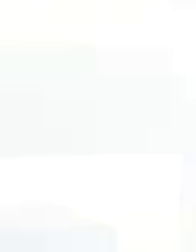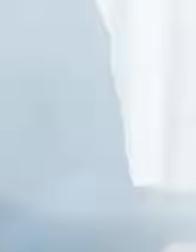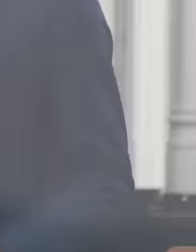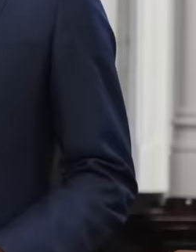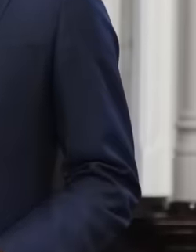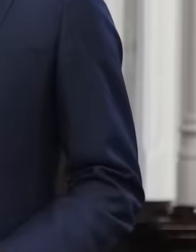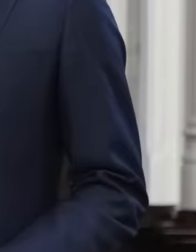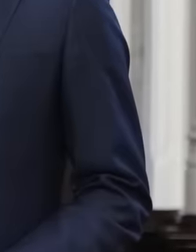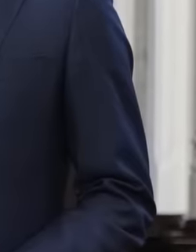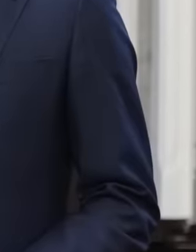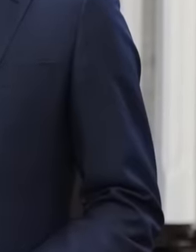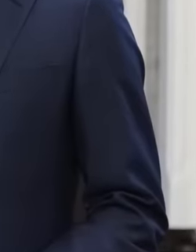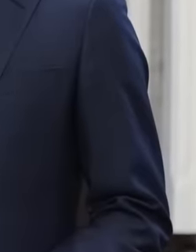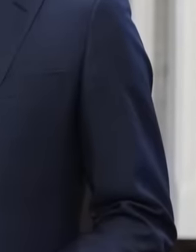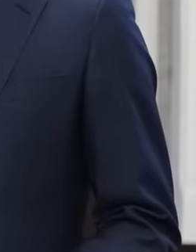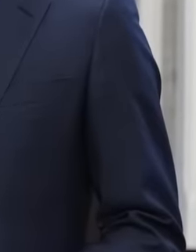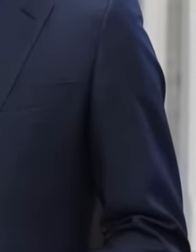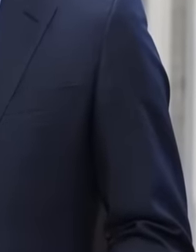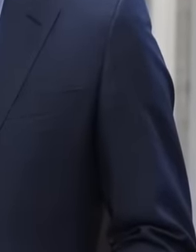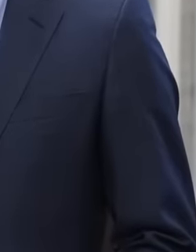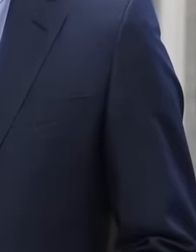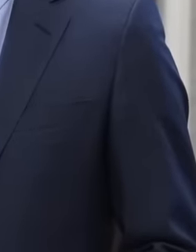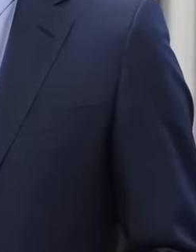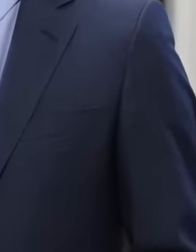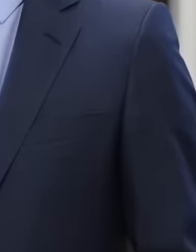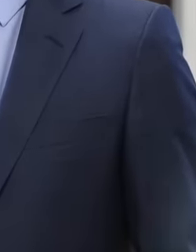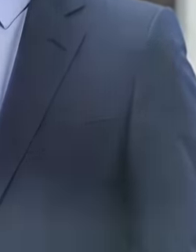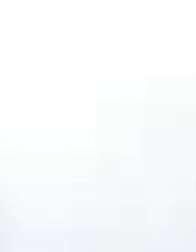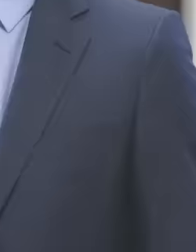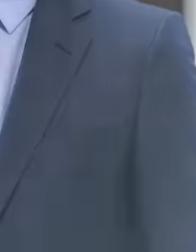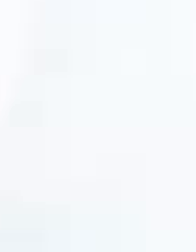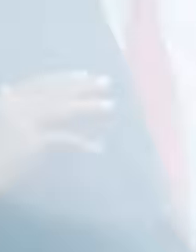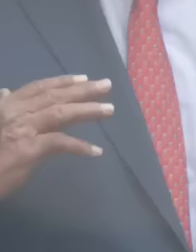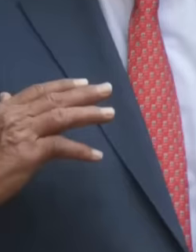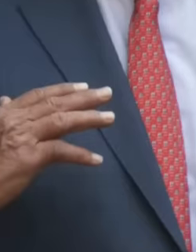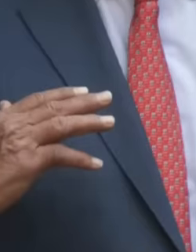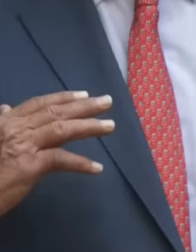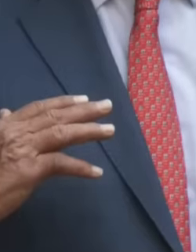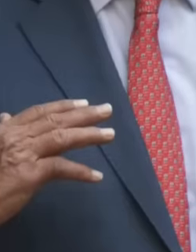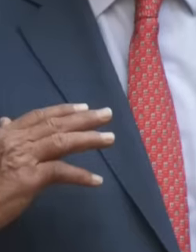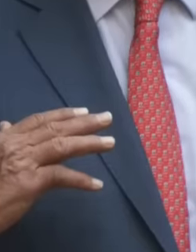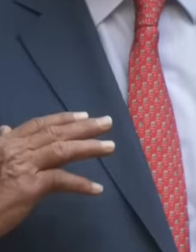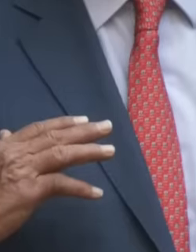governments of the United States and Canada not to interfere in internal affairs of